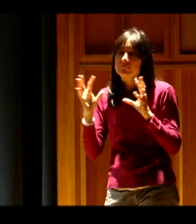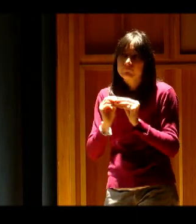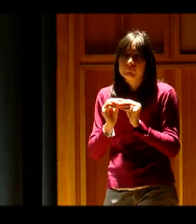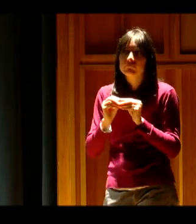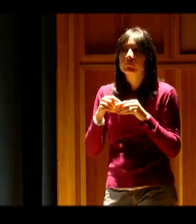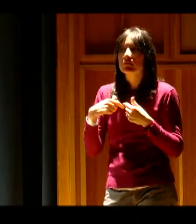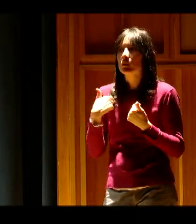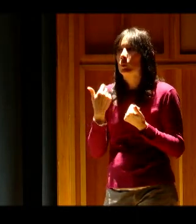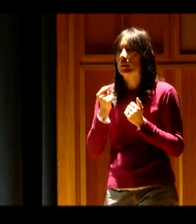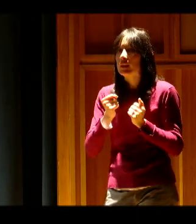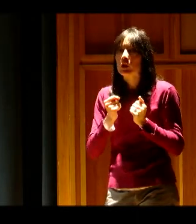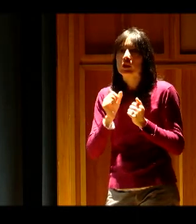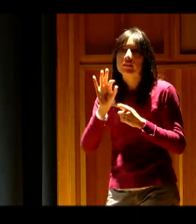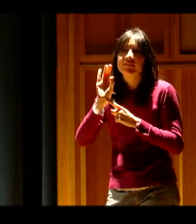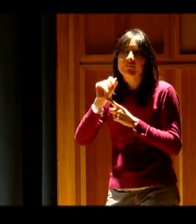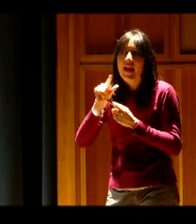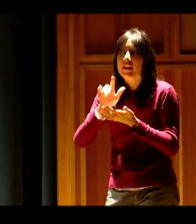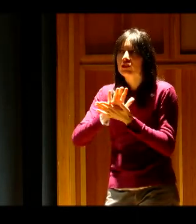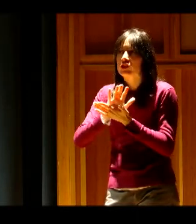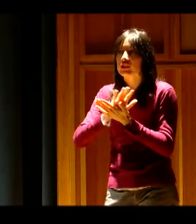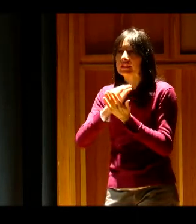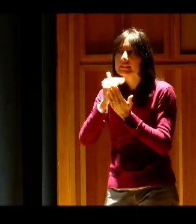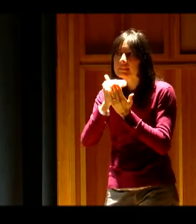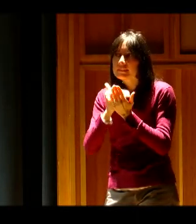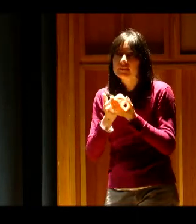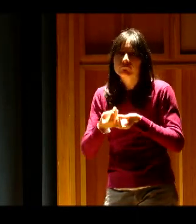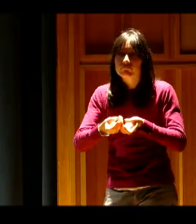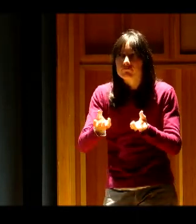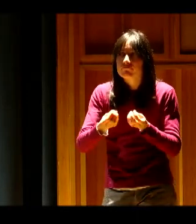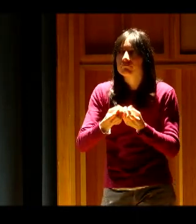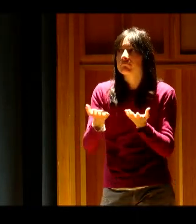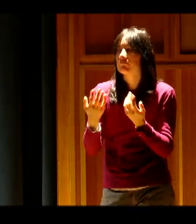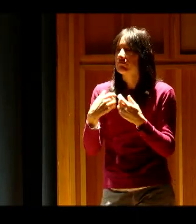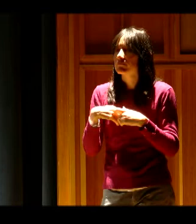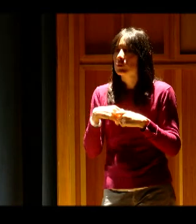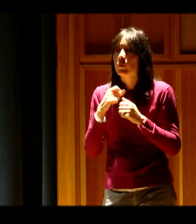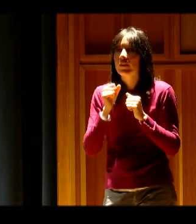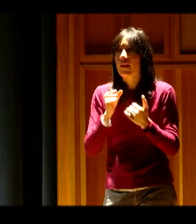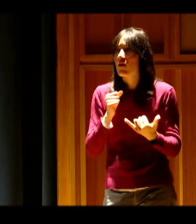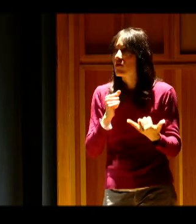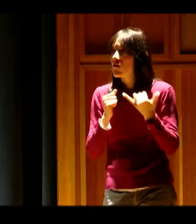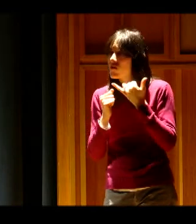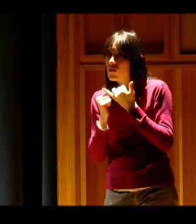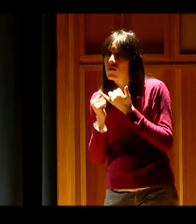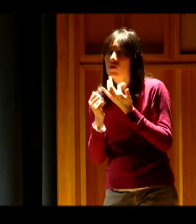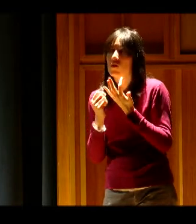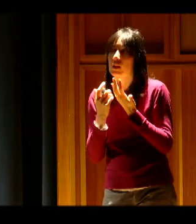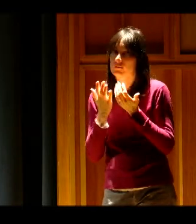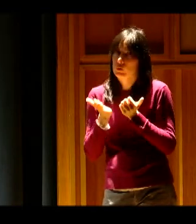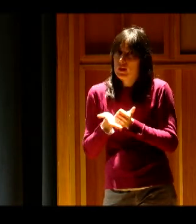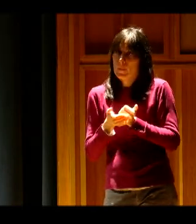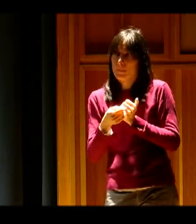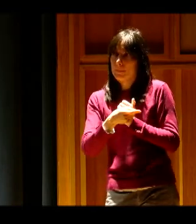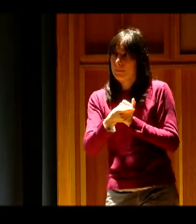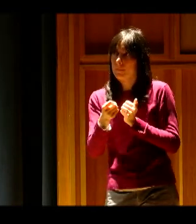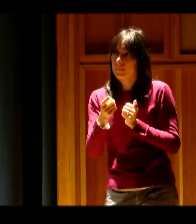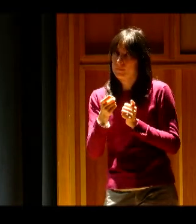factsheets, mythbusters, and a lot of celebration to support people on that journey.